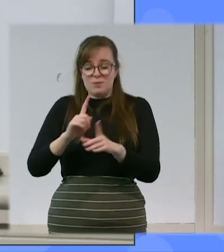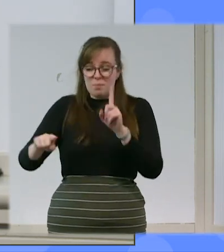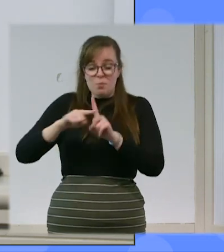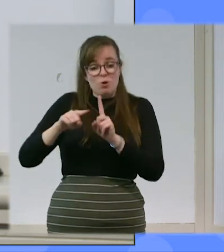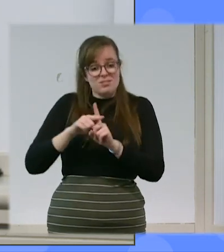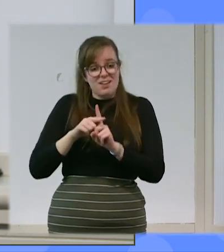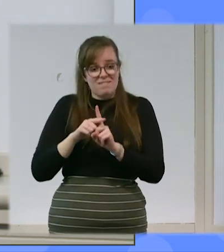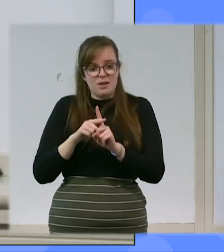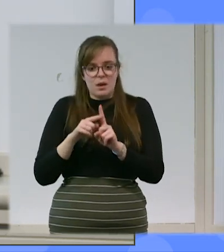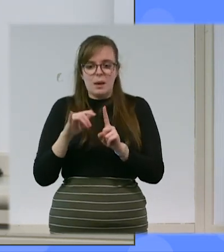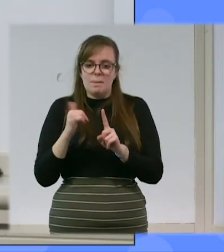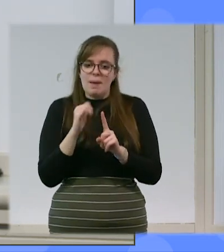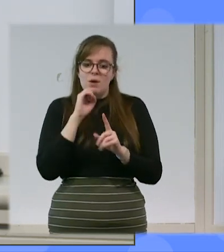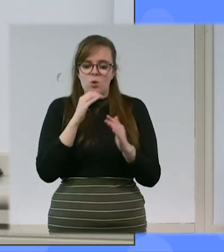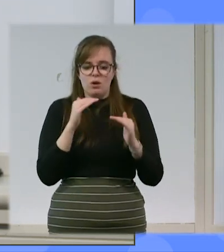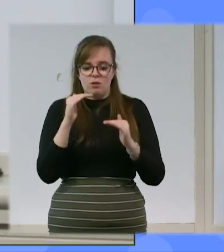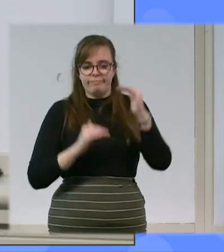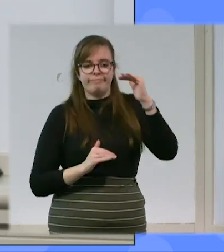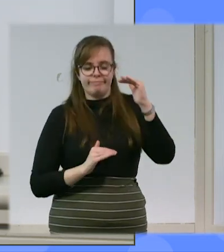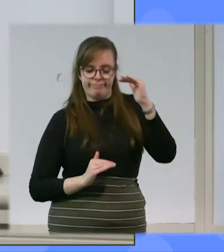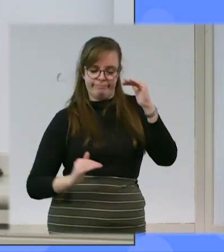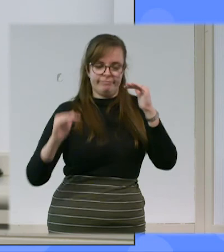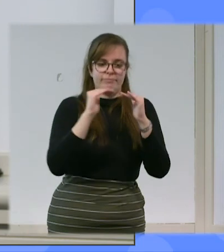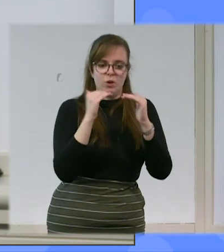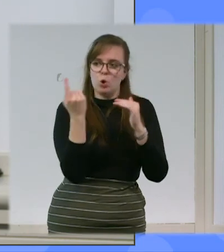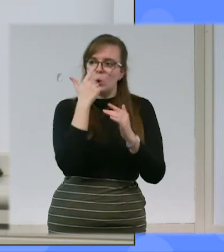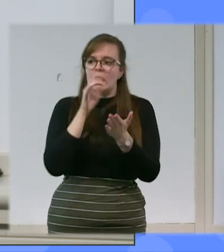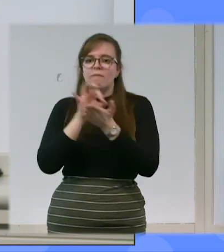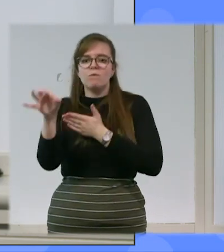exacerbate inequalities in terms of who can afford to buy what but then we might